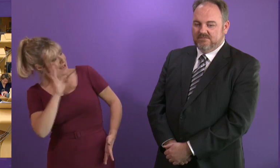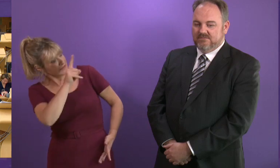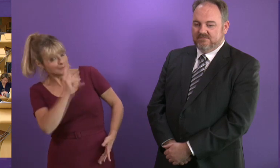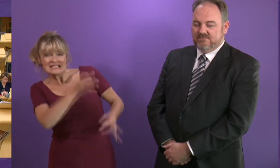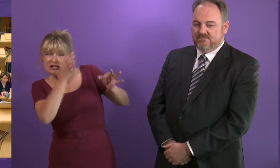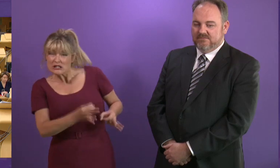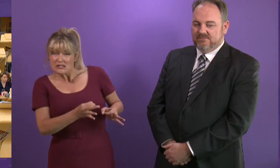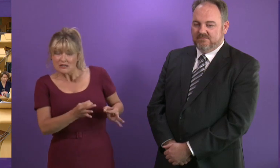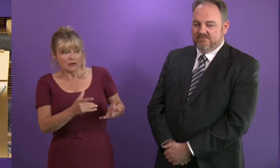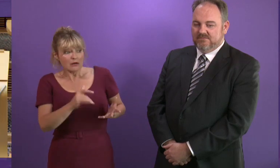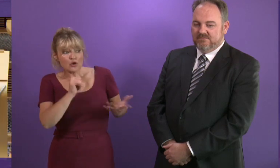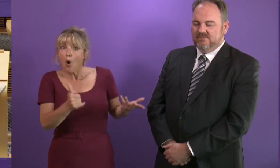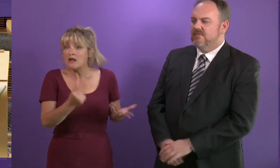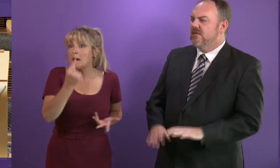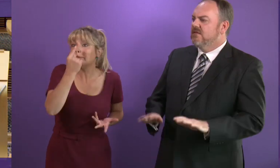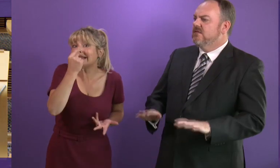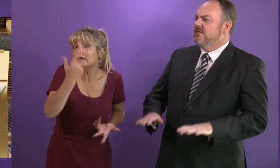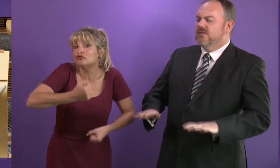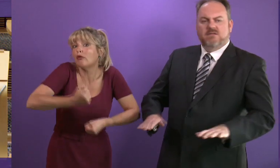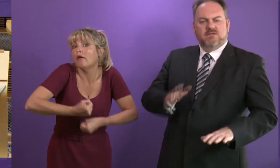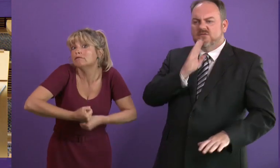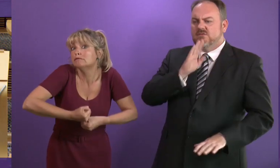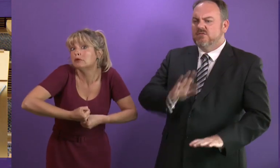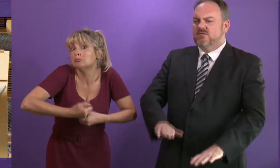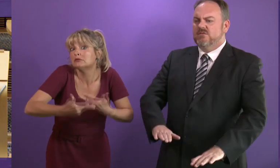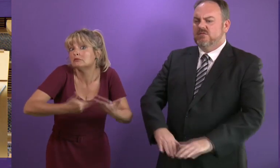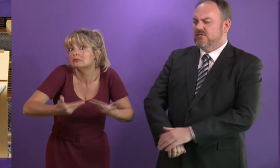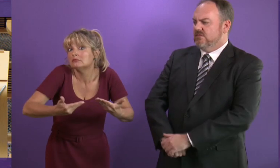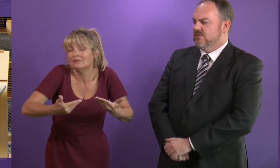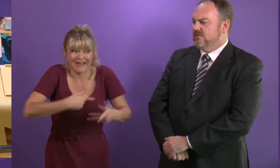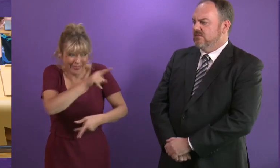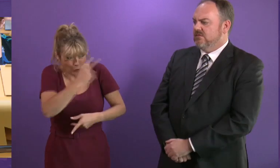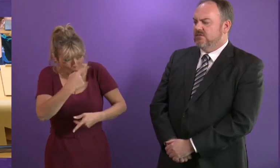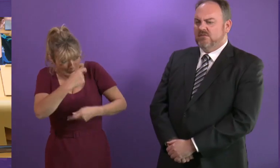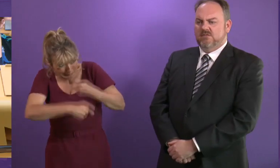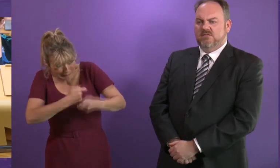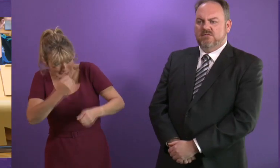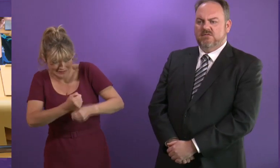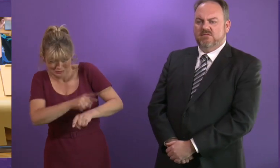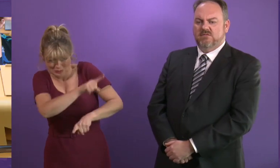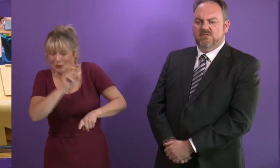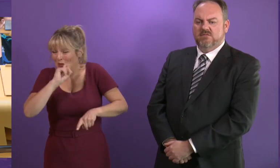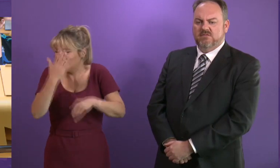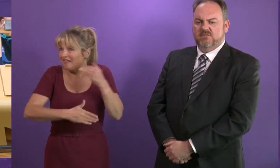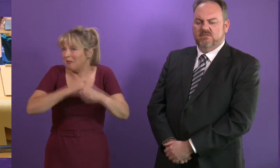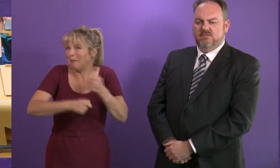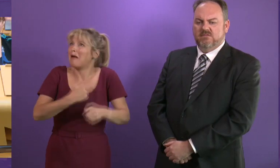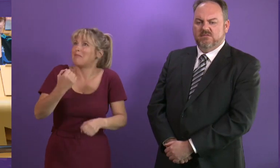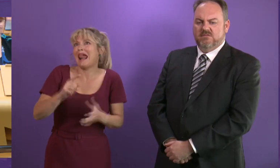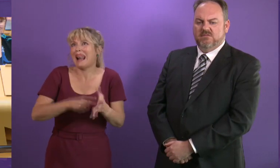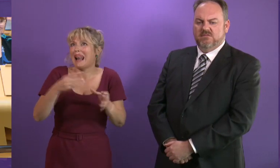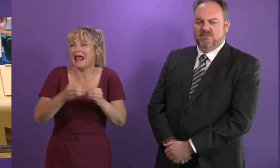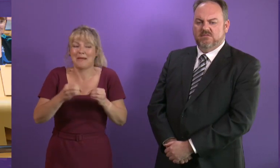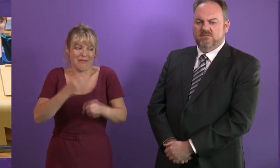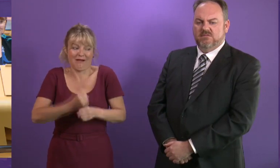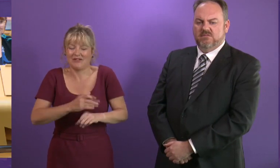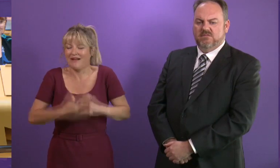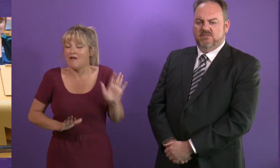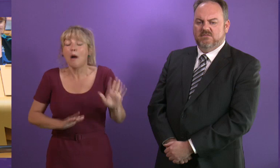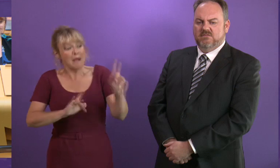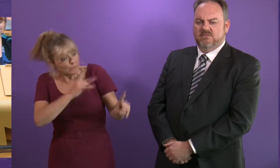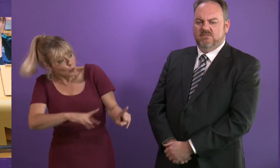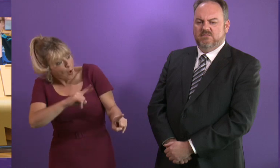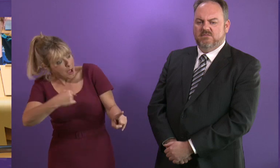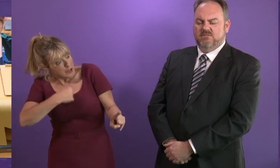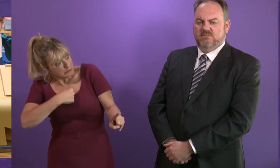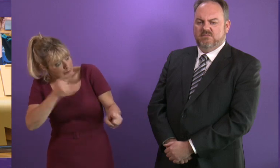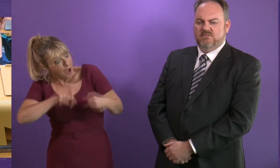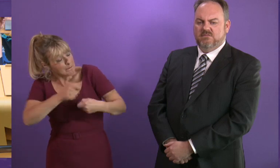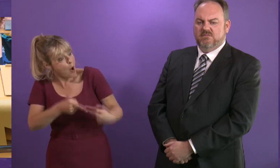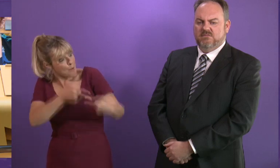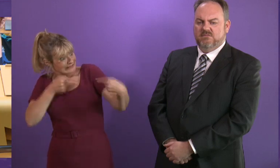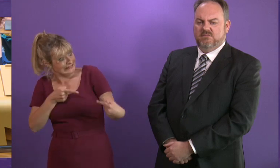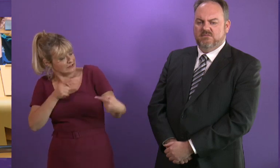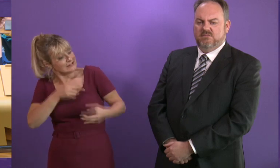as a potential Government, because that is a long-lost cause—he has to make proposals.